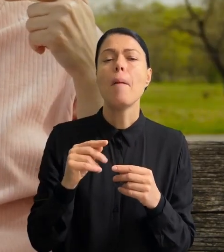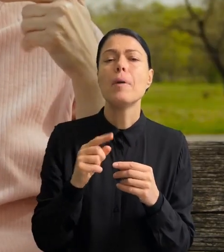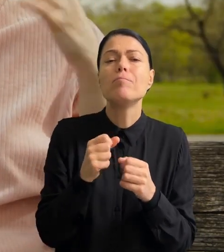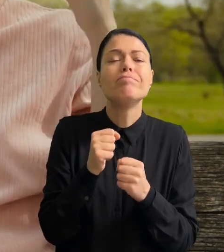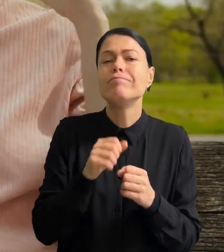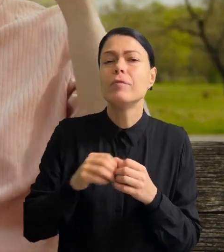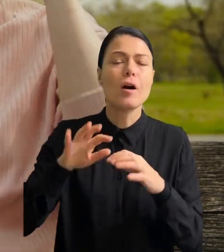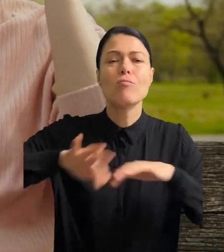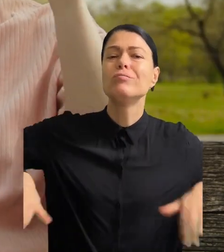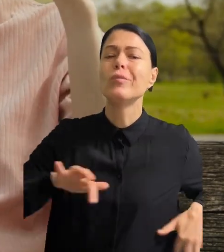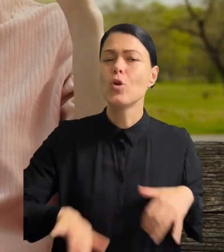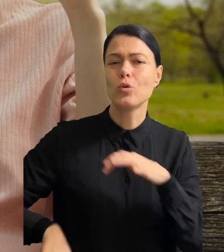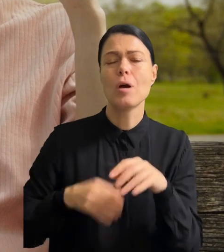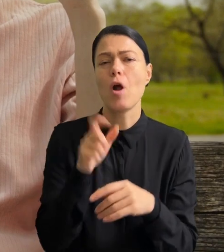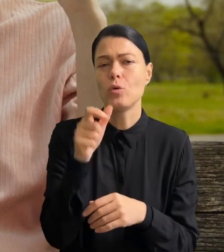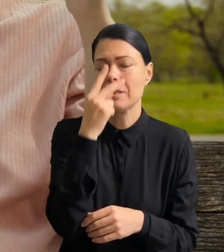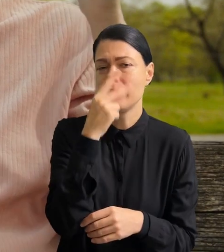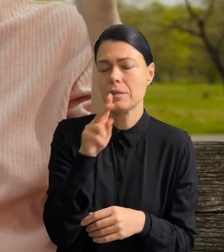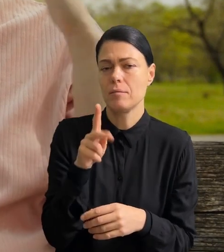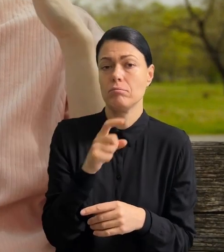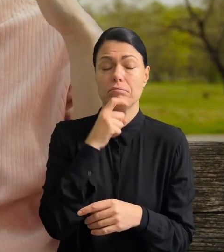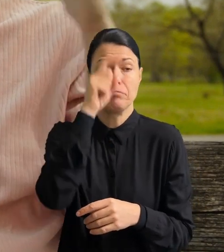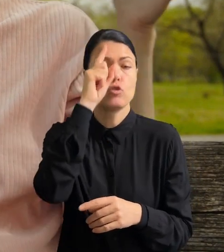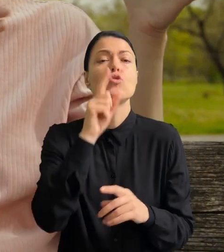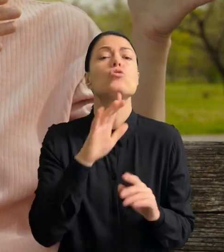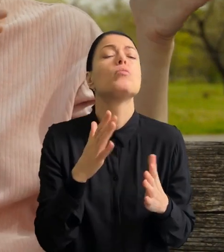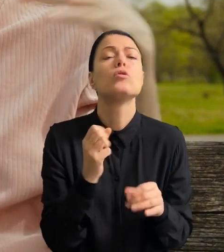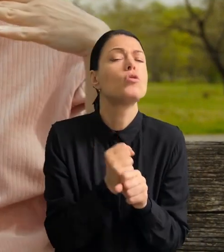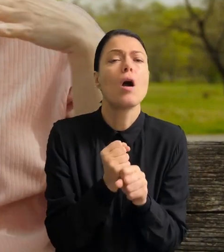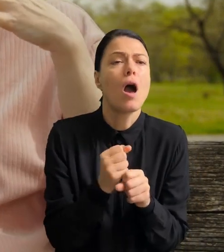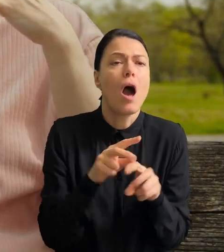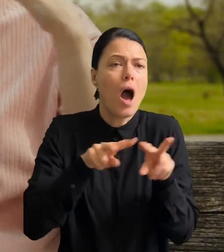I remember how people looked at us. They didn’t know if they should run too or not.